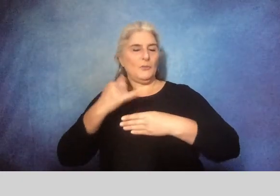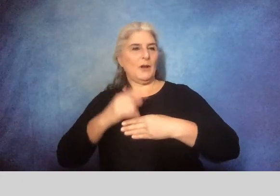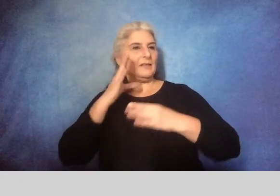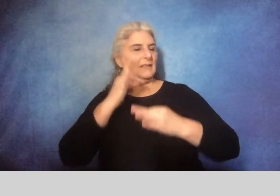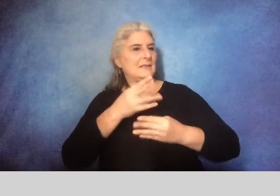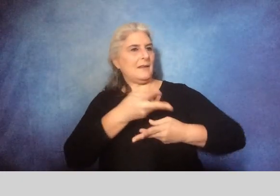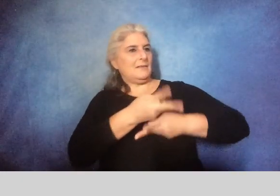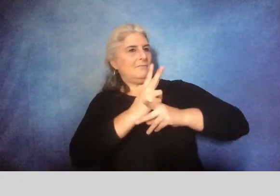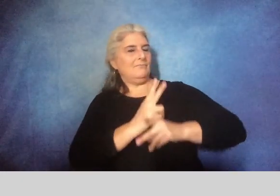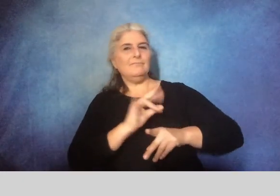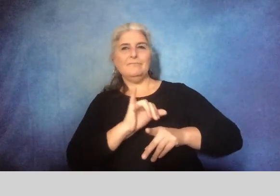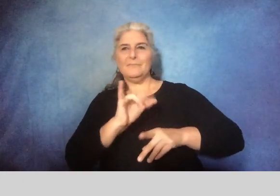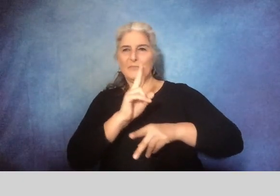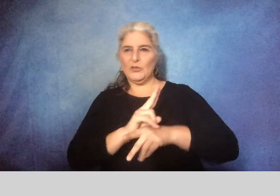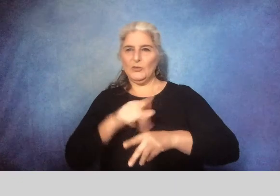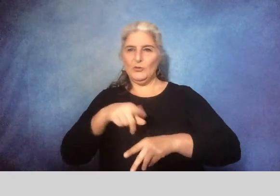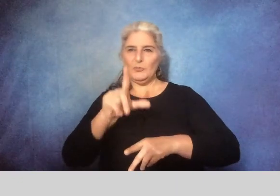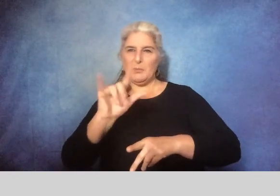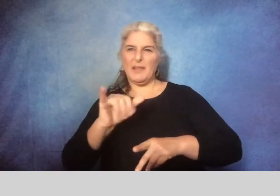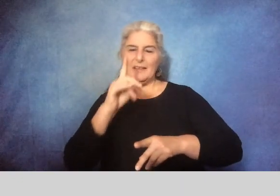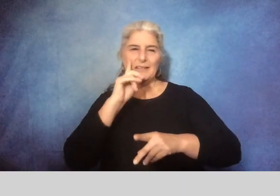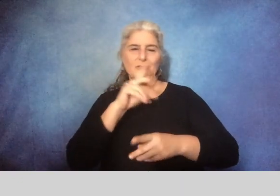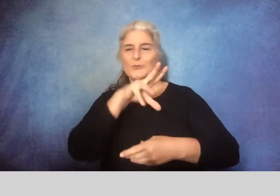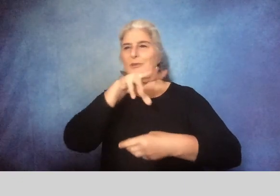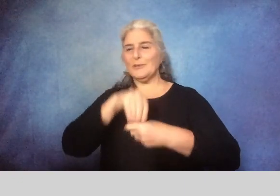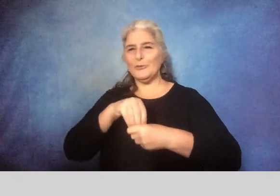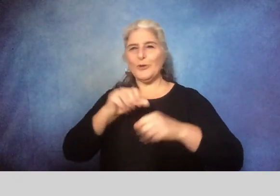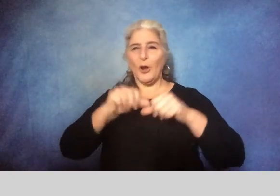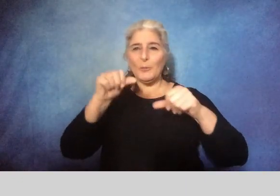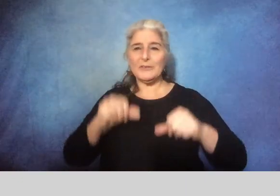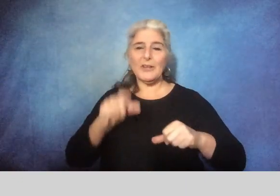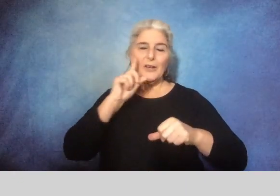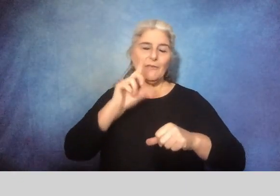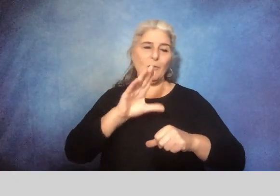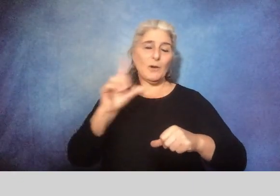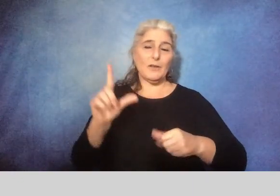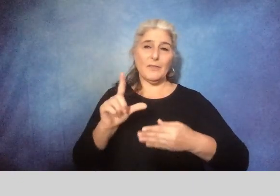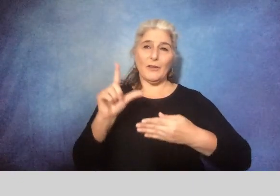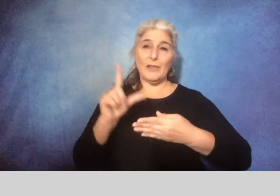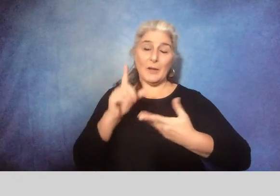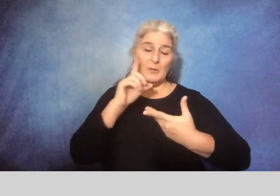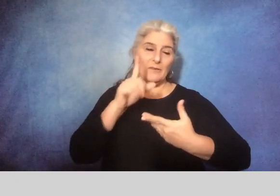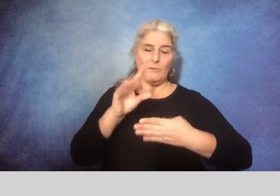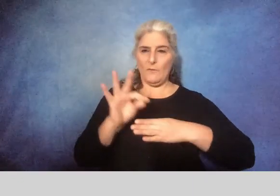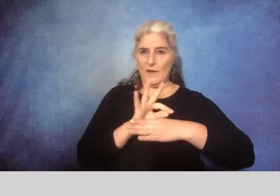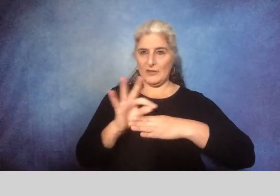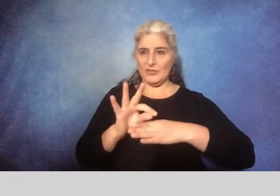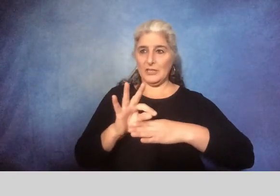in architecture or plugin library for the functionalities. And second library is Tox.